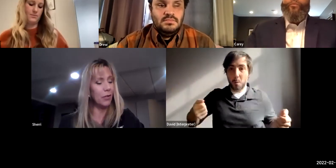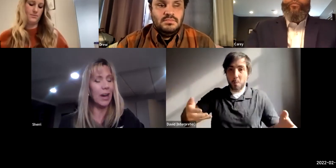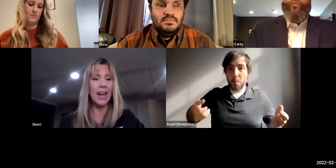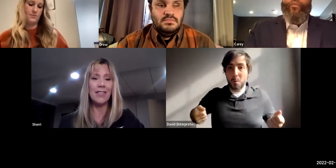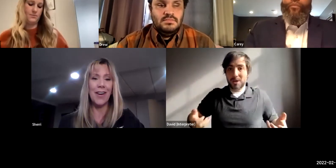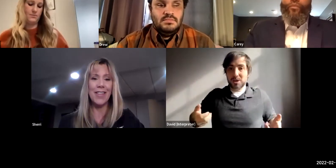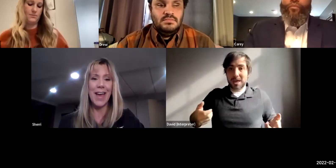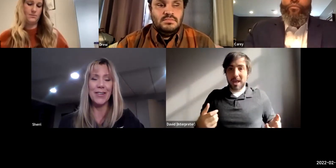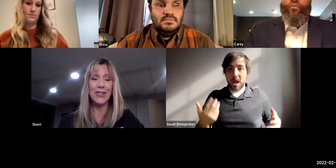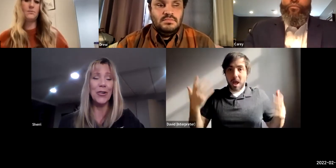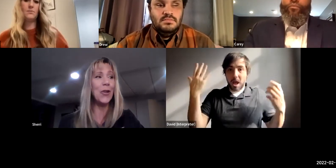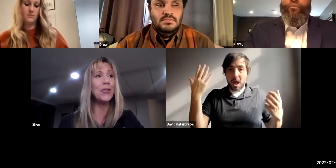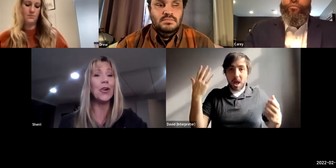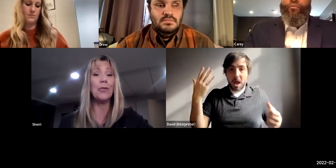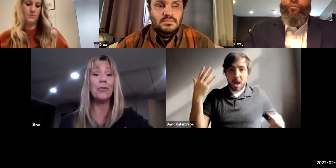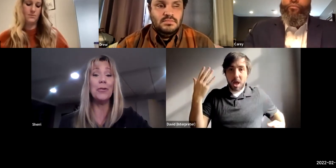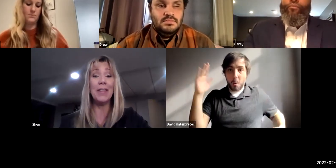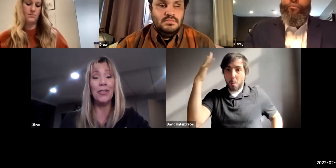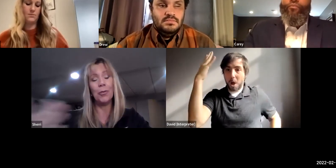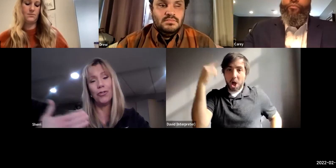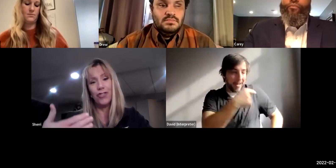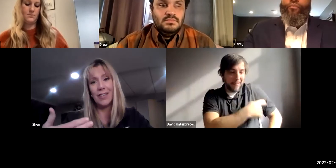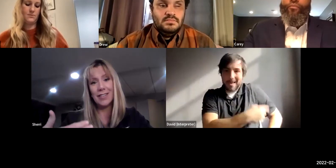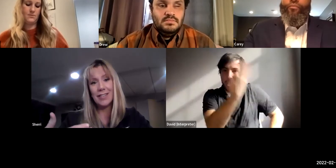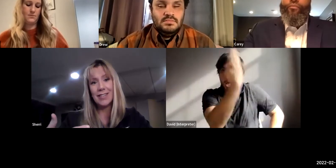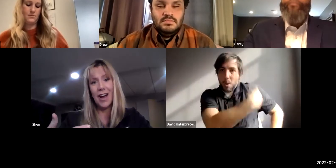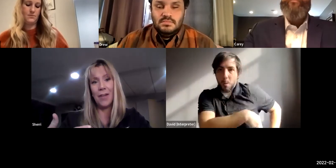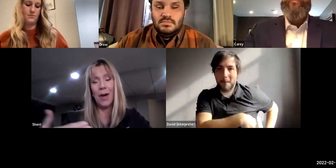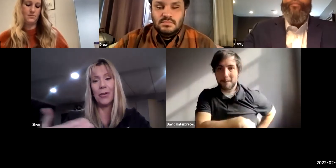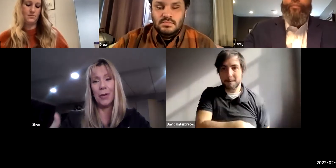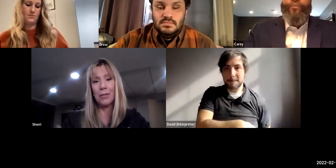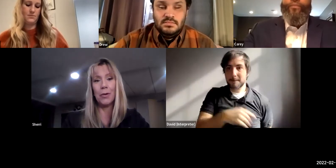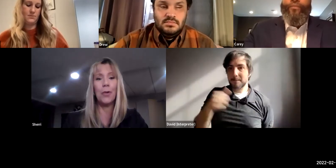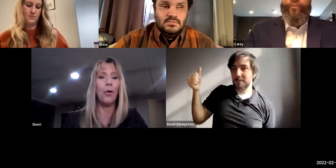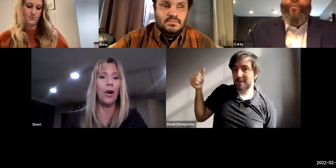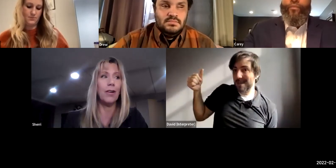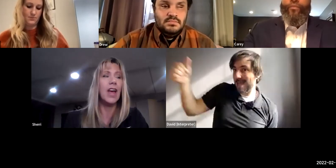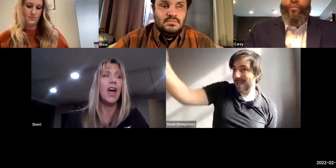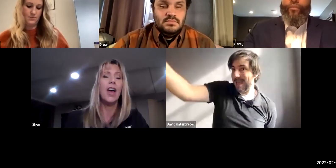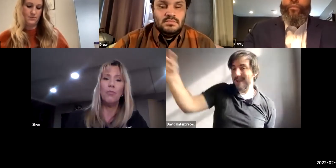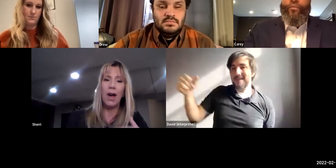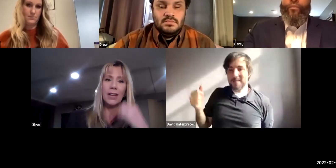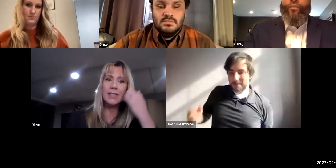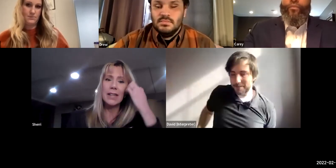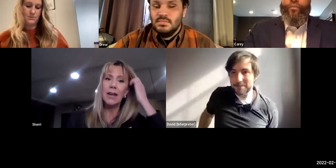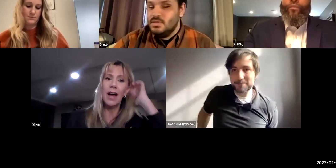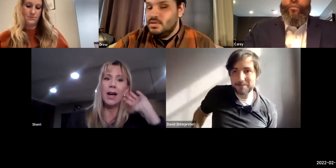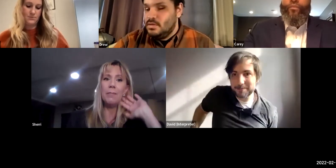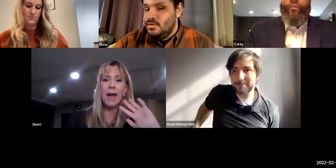s their hand on the control to go through and the door will shut. Rugs